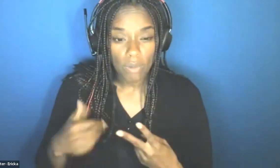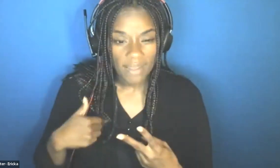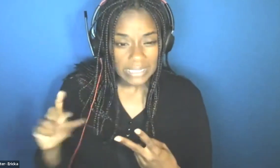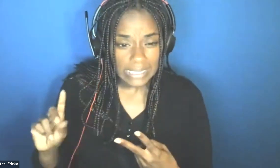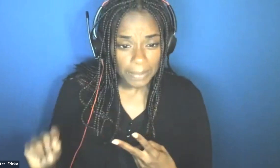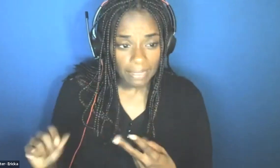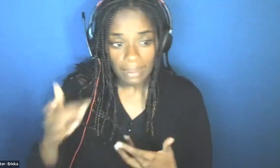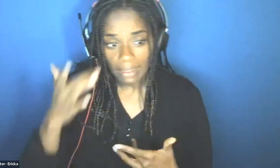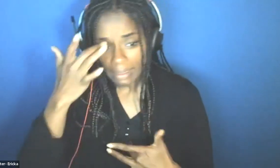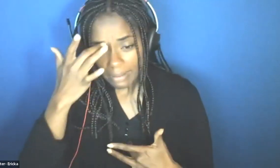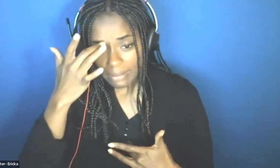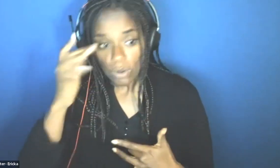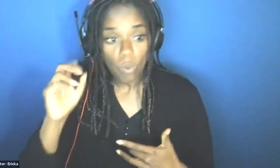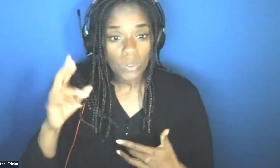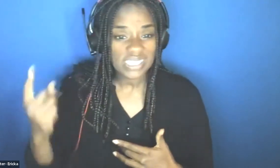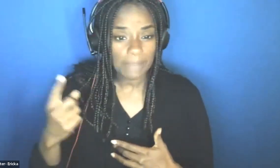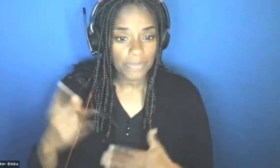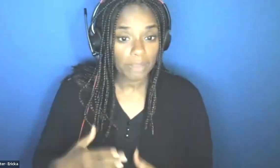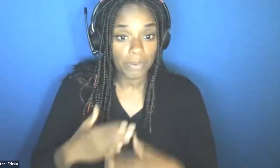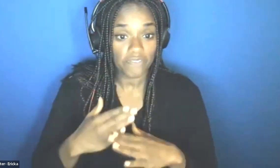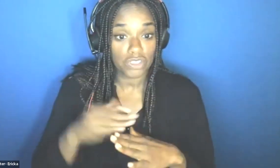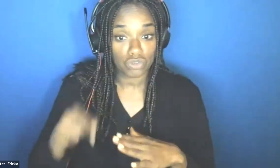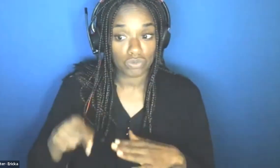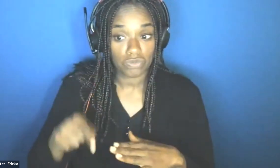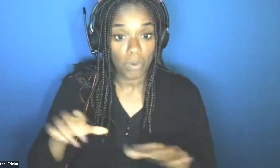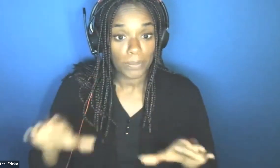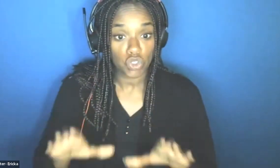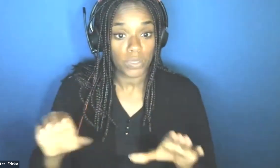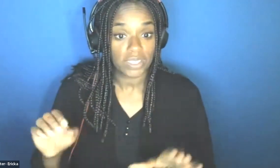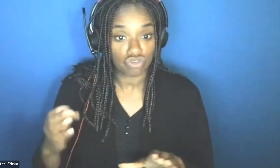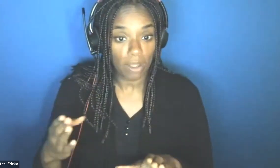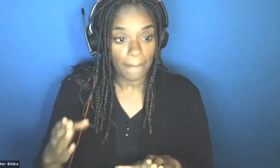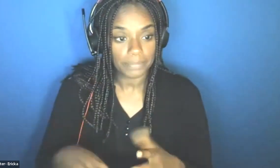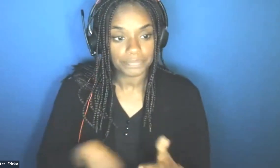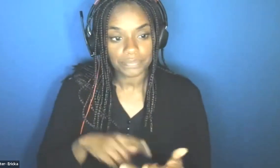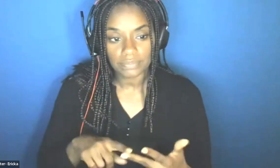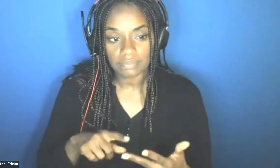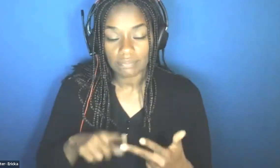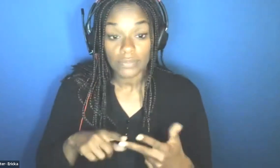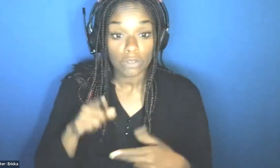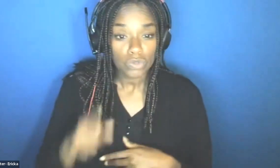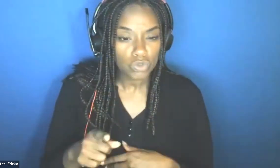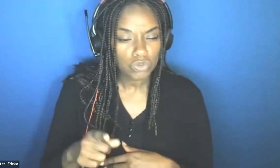Well, they can't ask if you are taking prescription drugs.